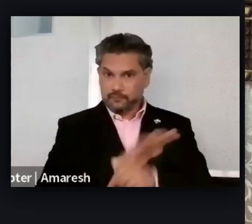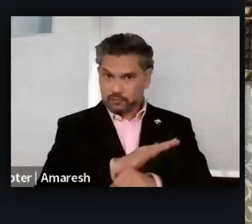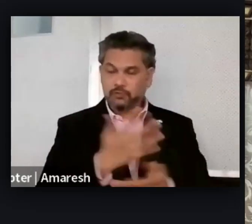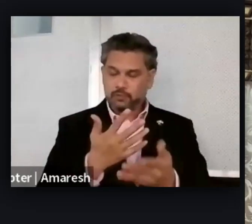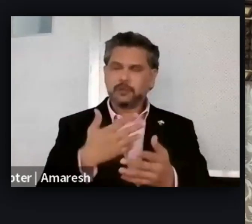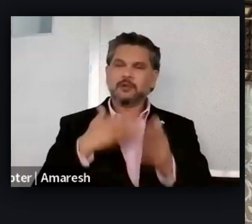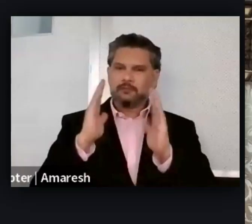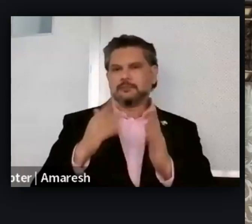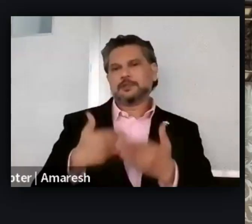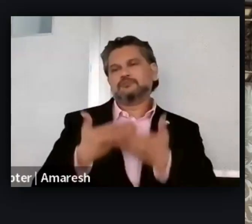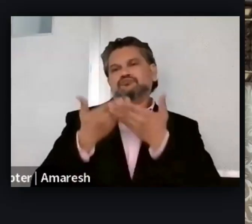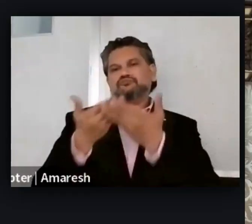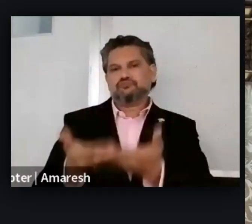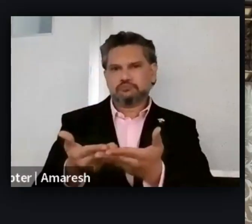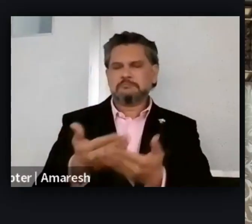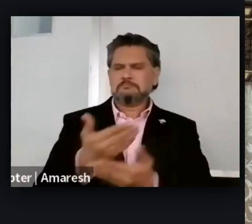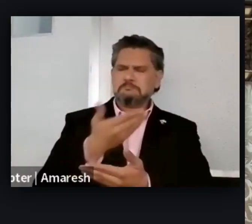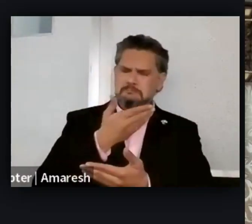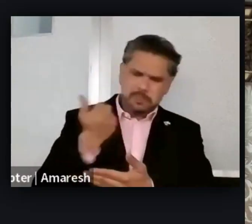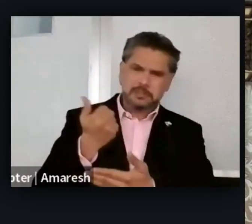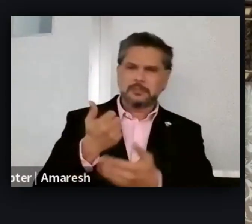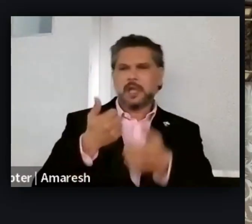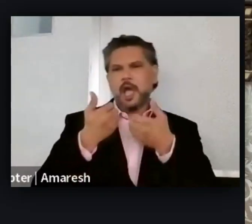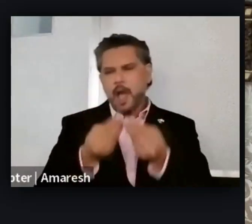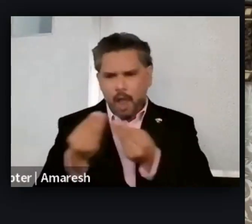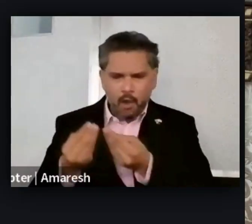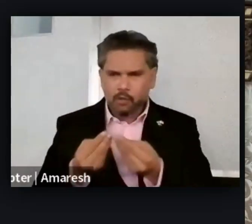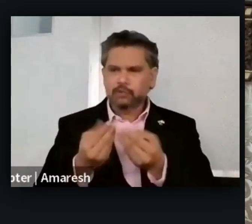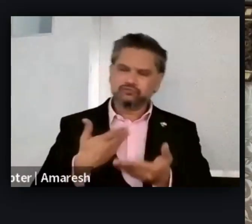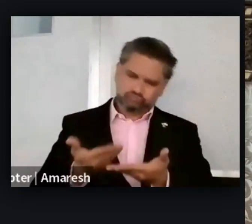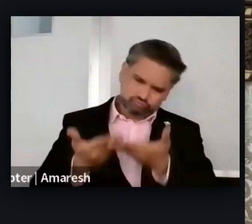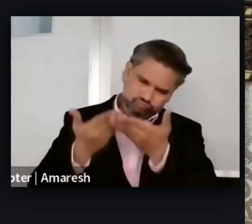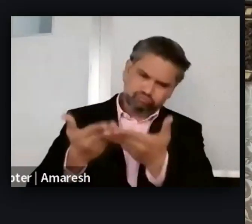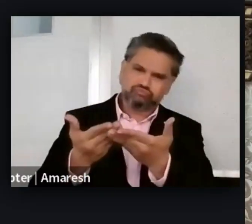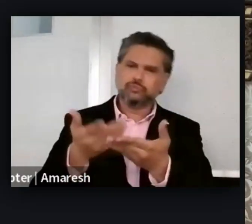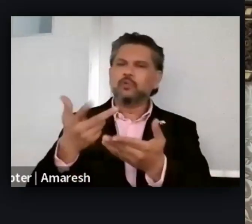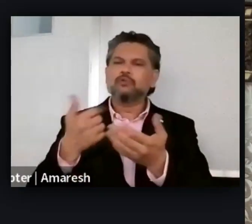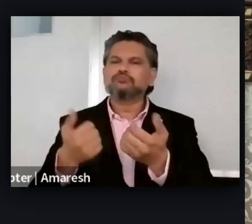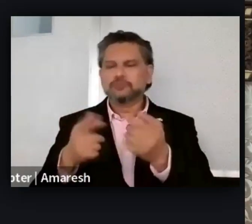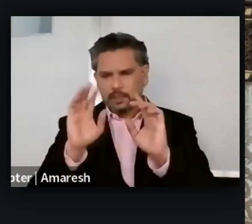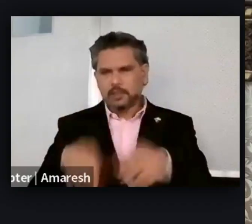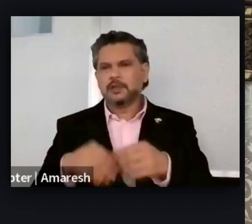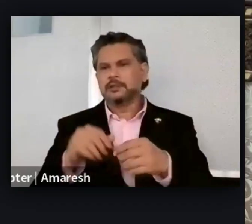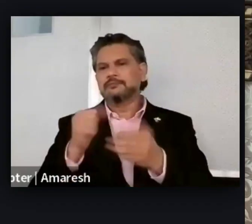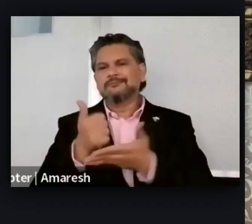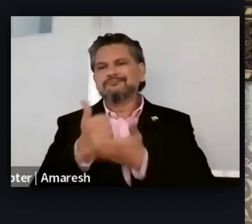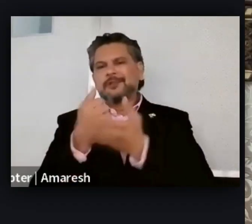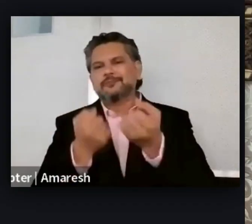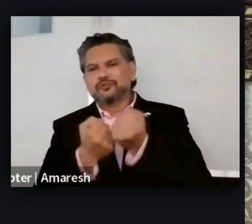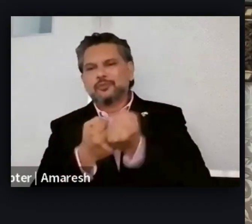that we will make our best to provide you with that facility so that your participation is abled